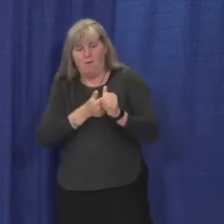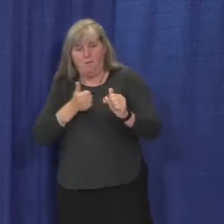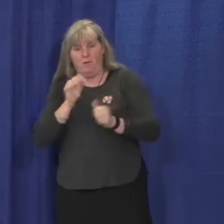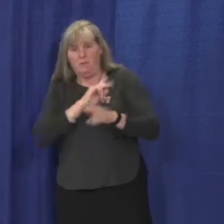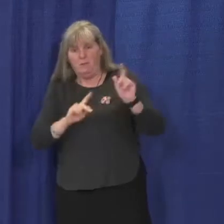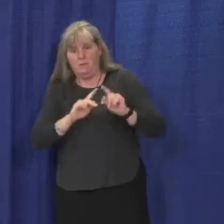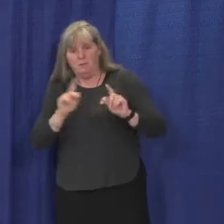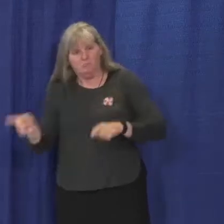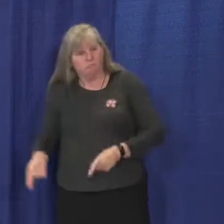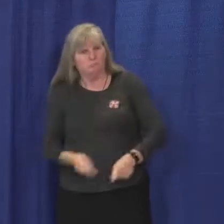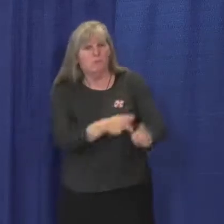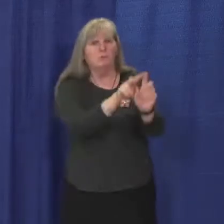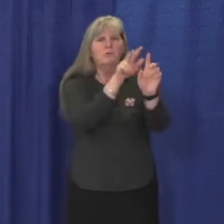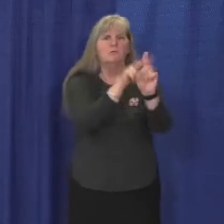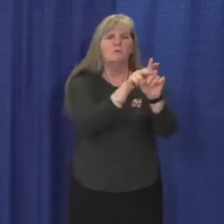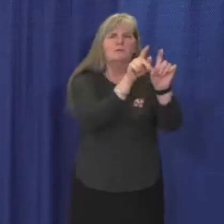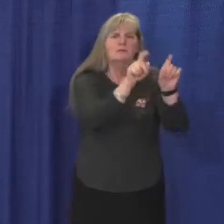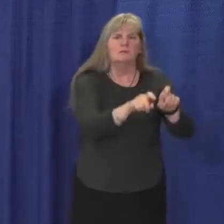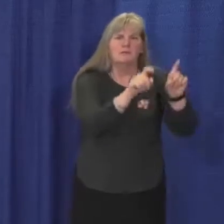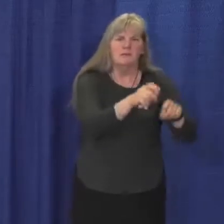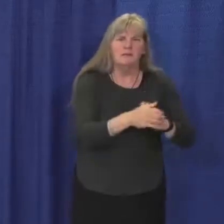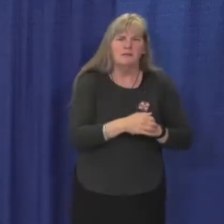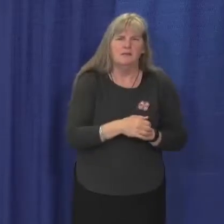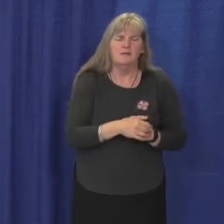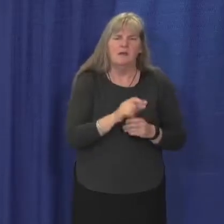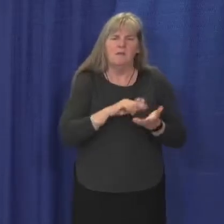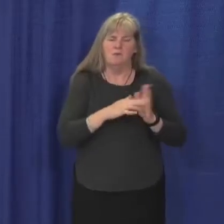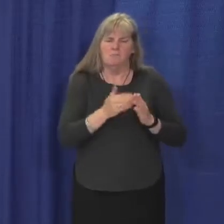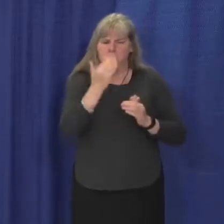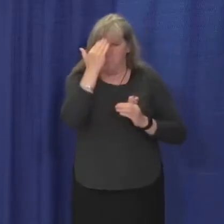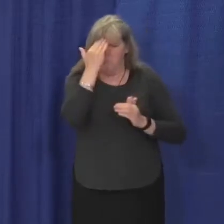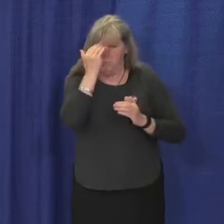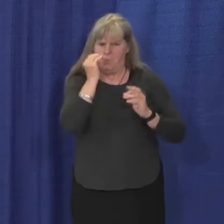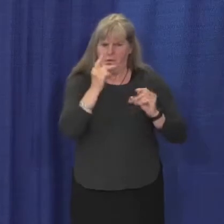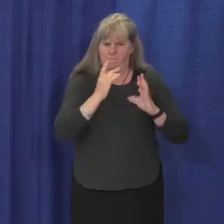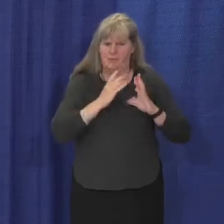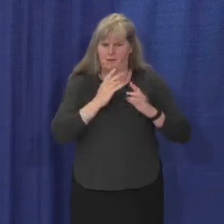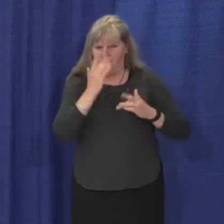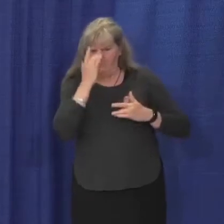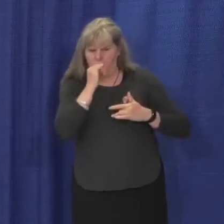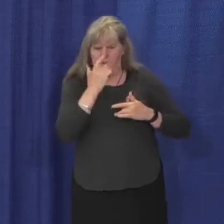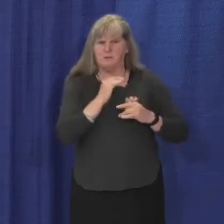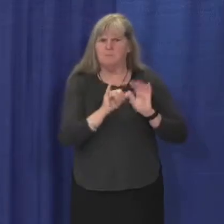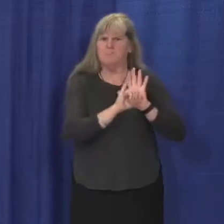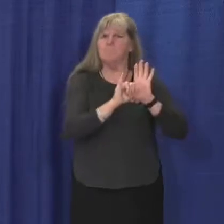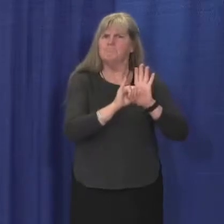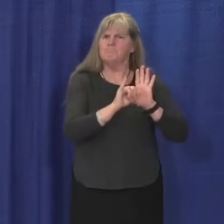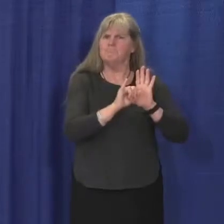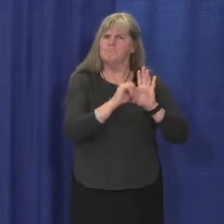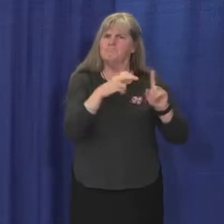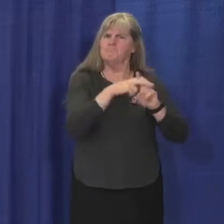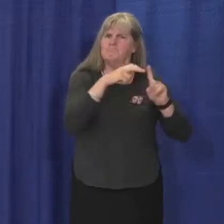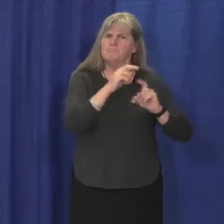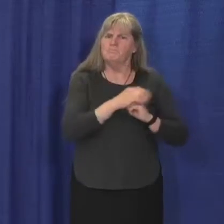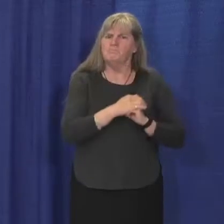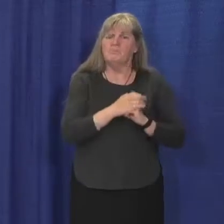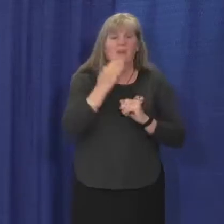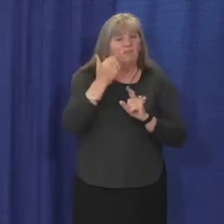other people and go get tested. So you have some closure and certainty.